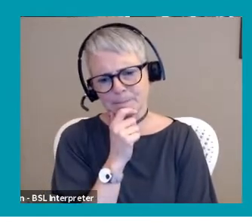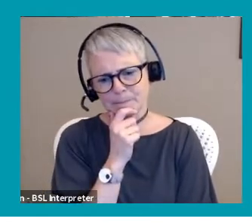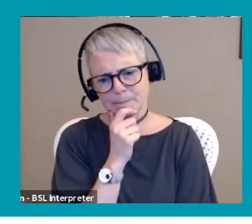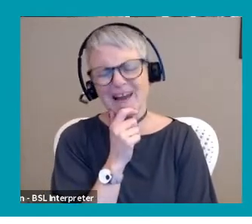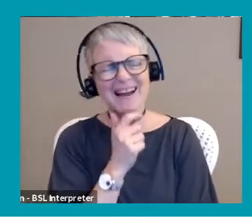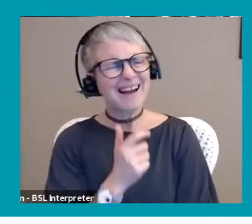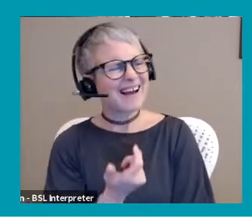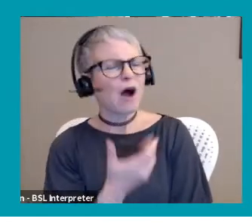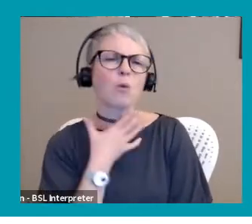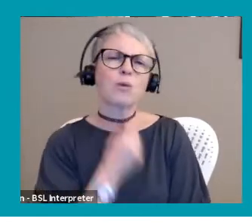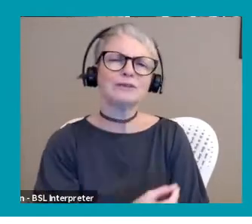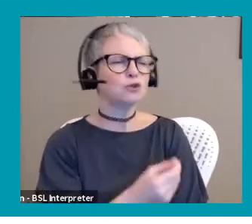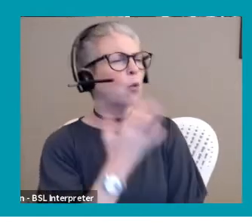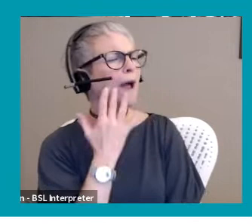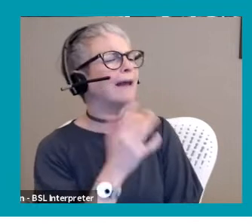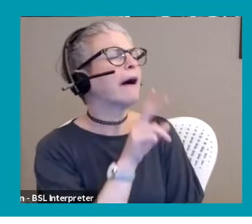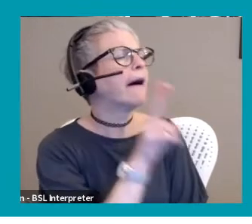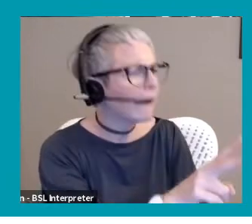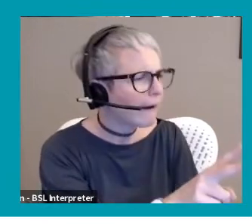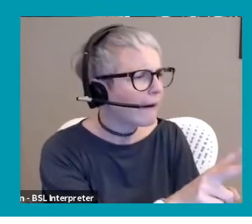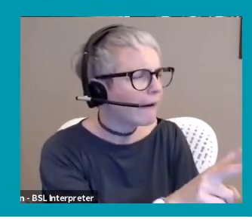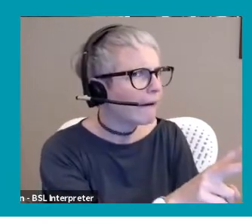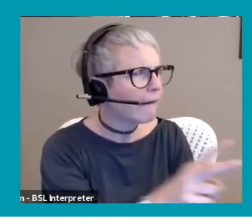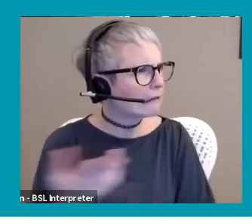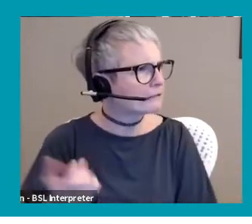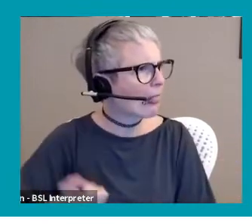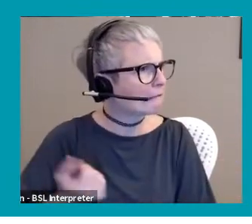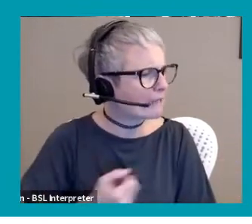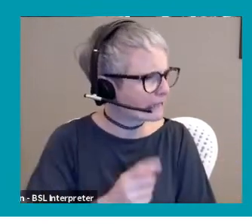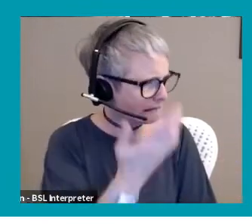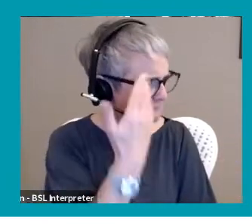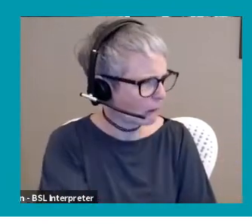job. It's very frustrating because you don't know if it's at the right level and whether you are wasting your time